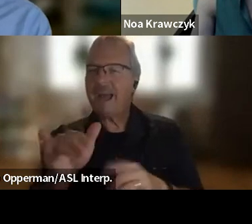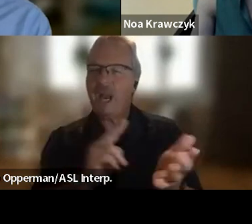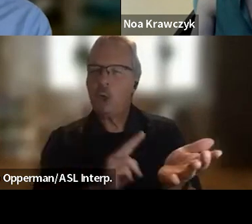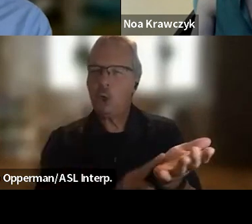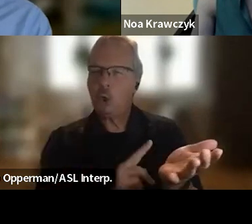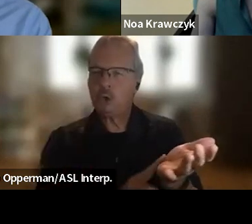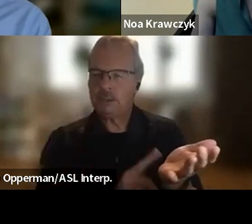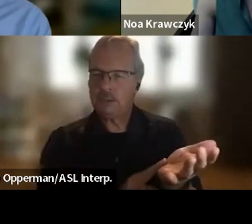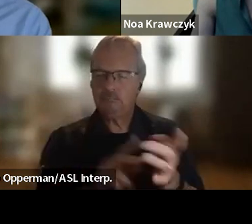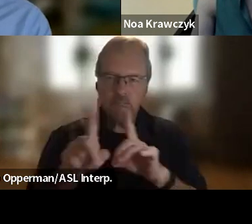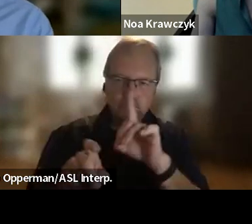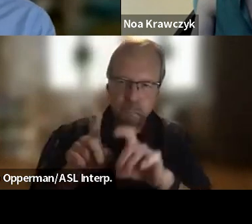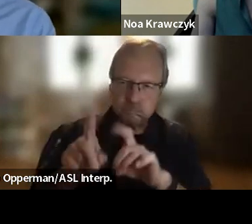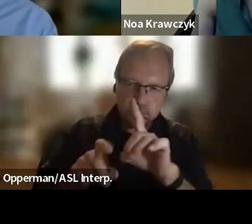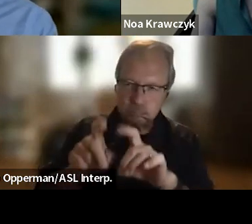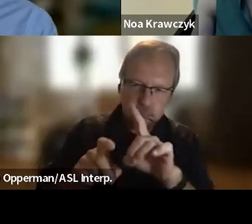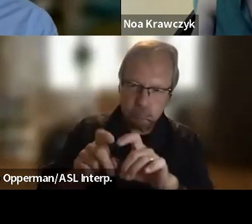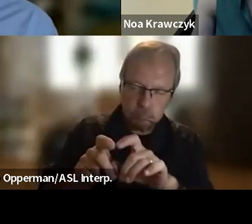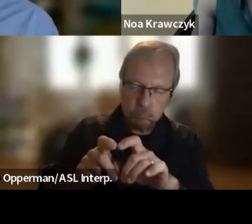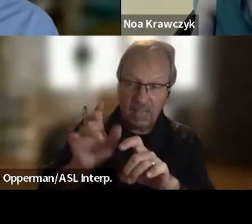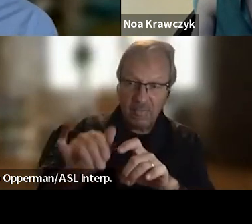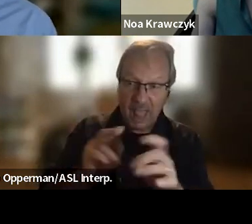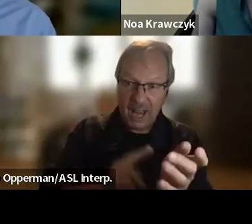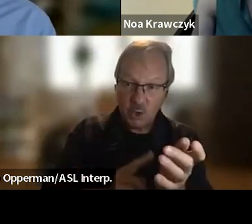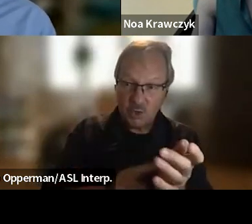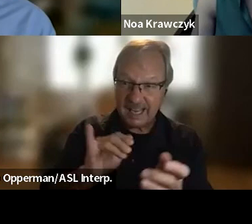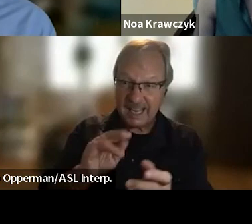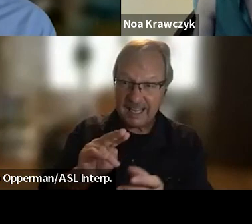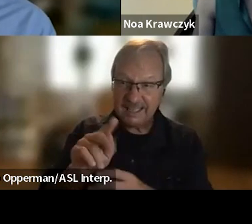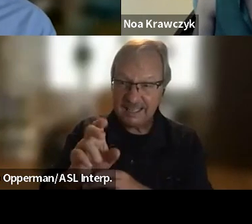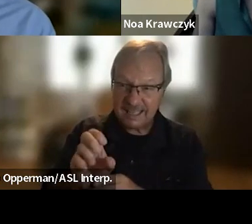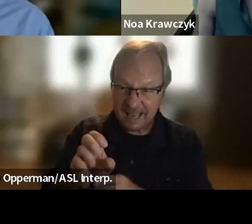And very often that nursing intake has specific questions.